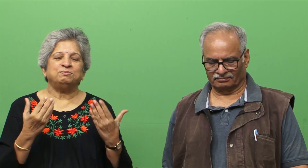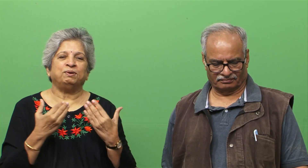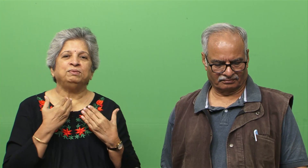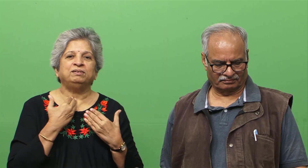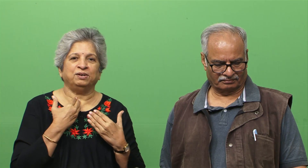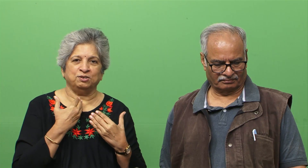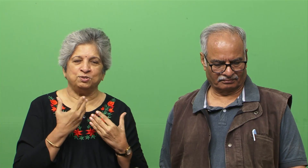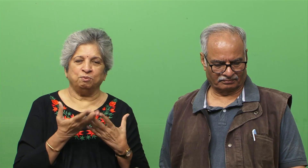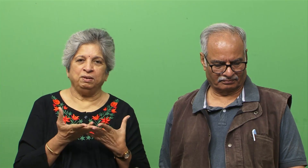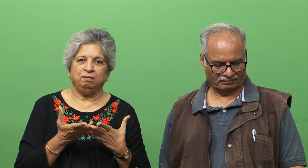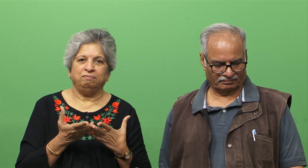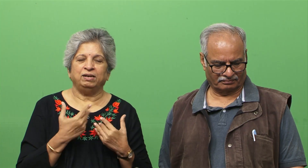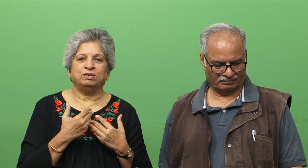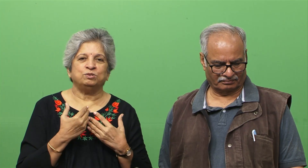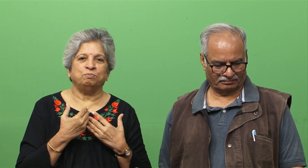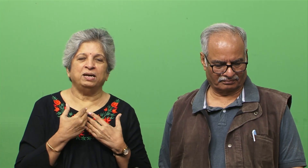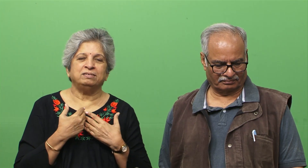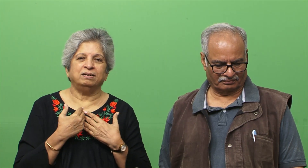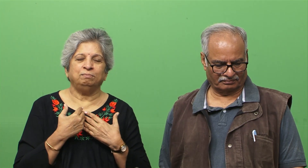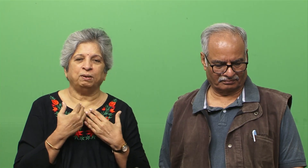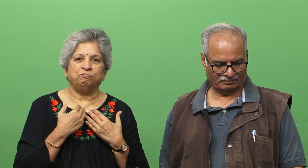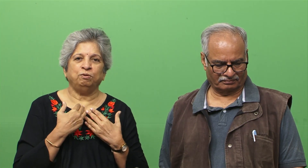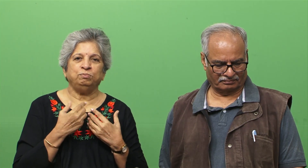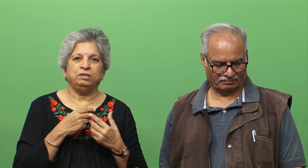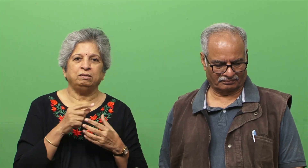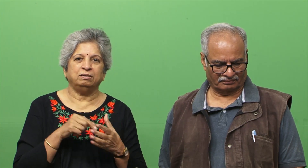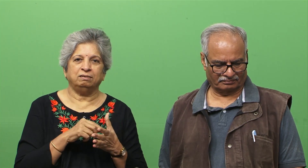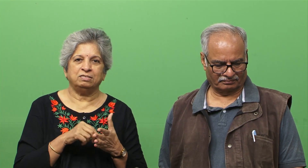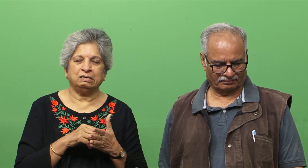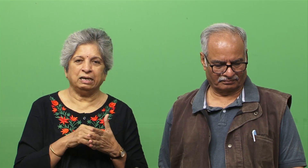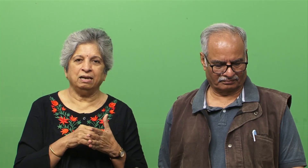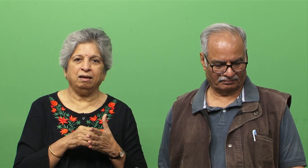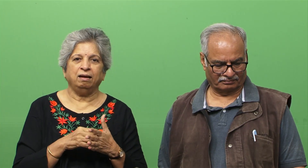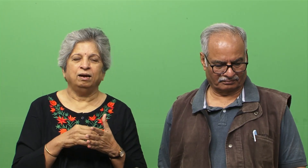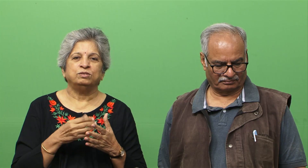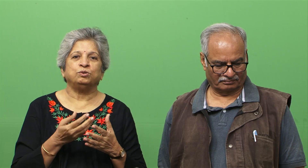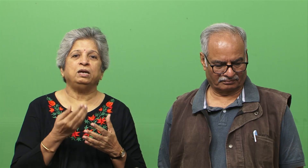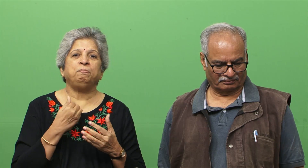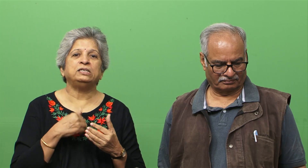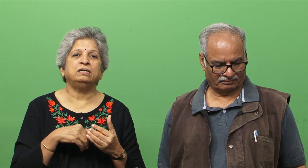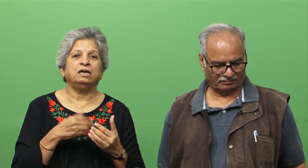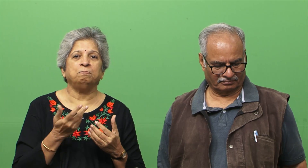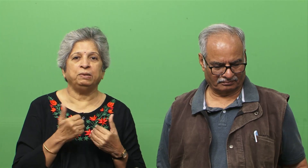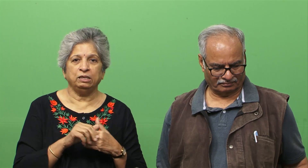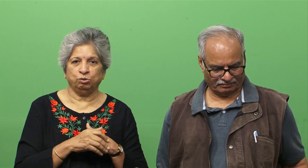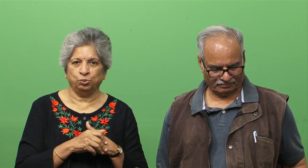from the trosy where the sto is done performed in the STA so that patient can breathe through